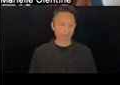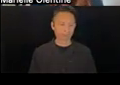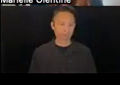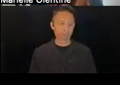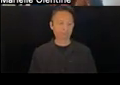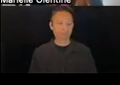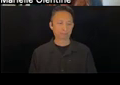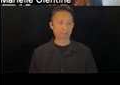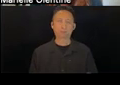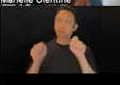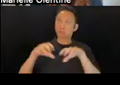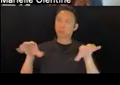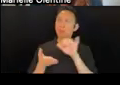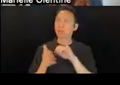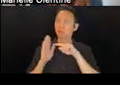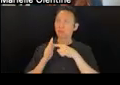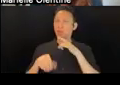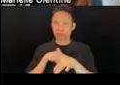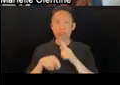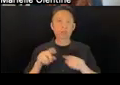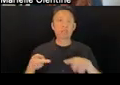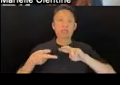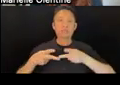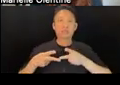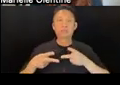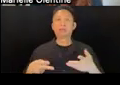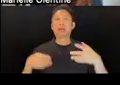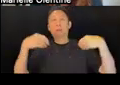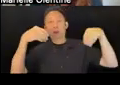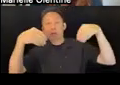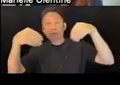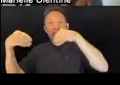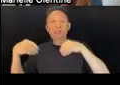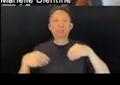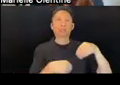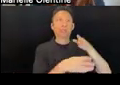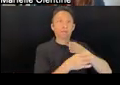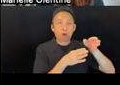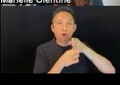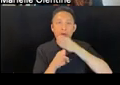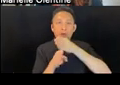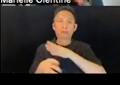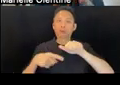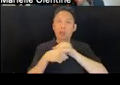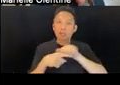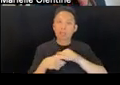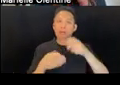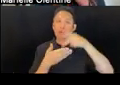we had met just to keep our project in their brain, and I think that really helped us out did you want to